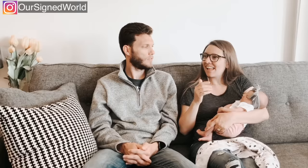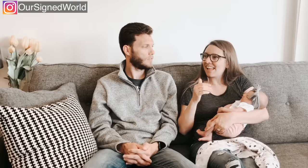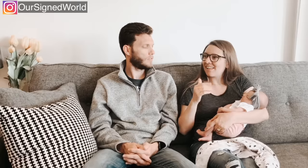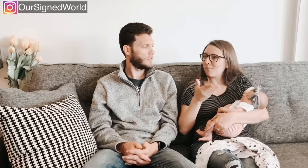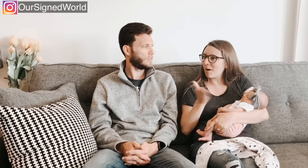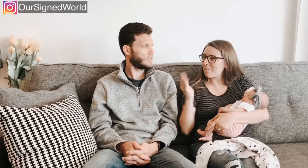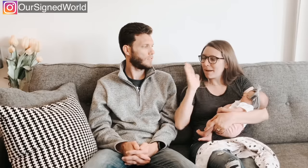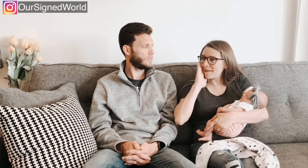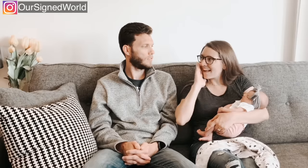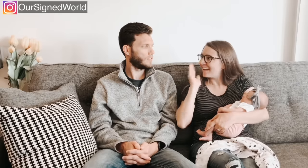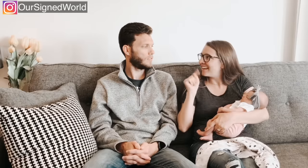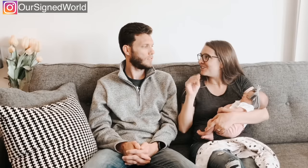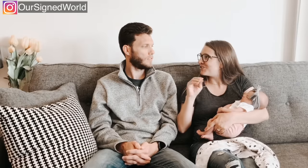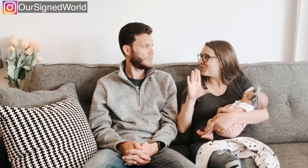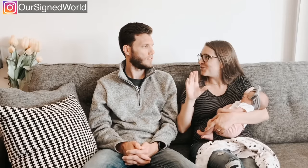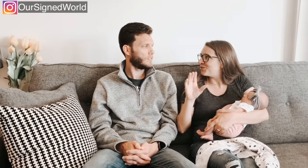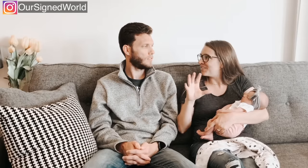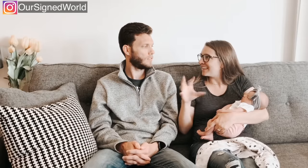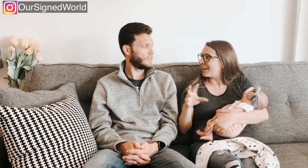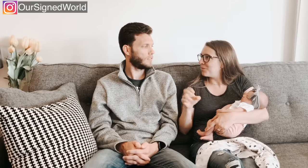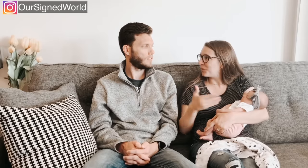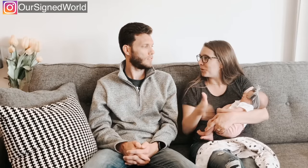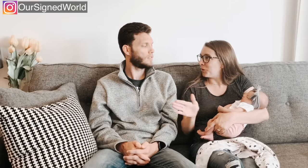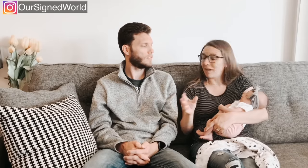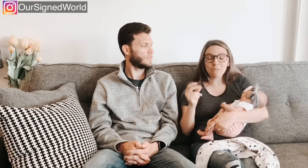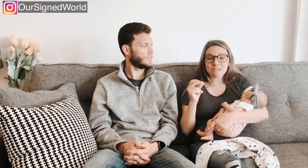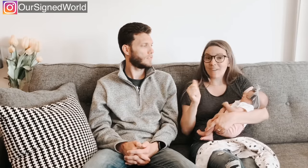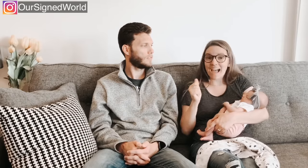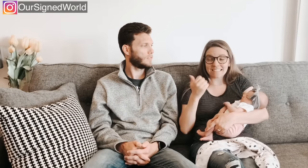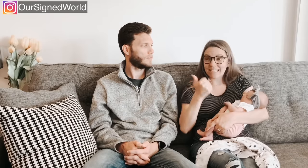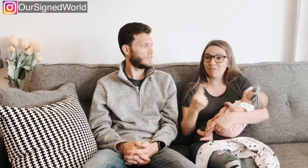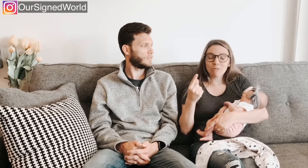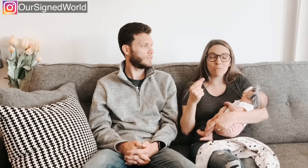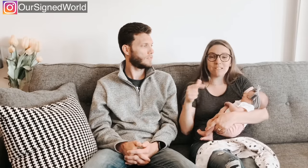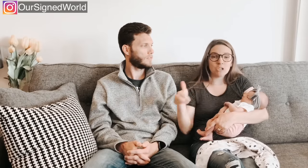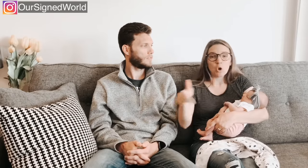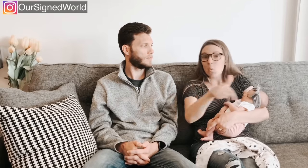brought my bed into the labor room and it was fast like everyone was walking